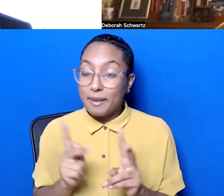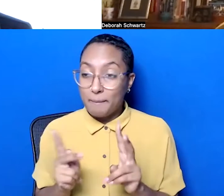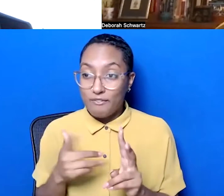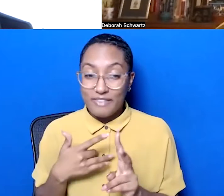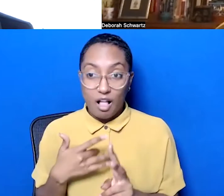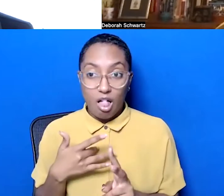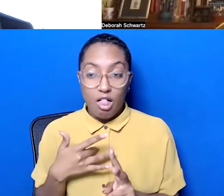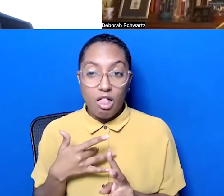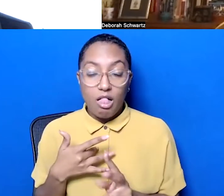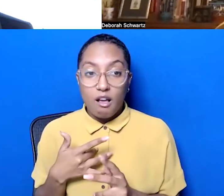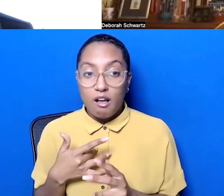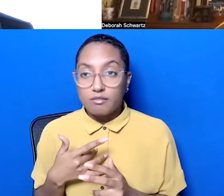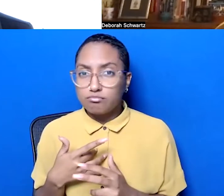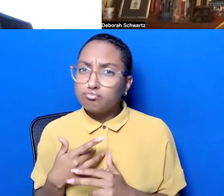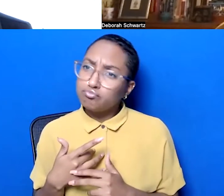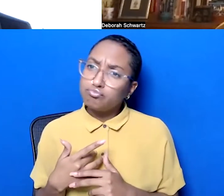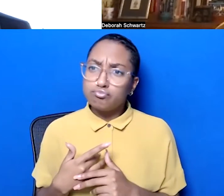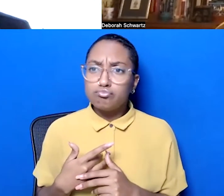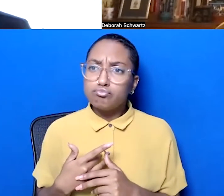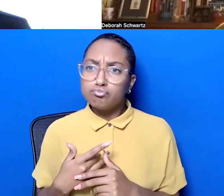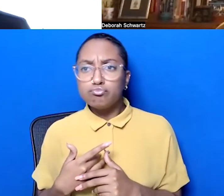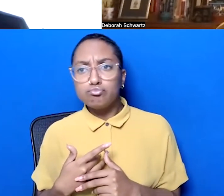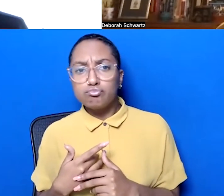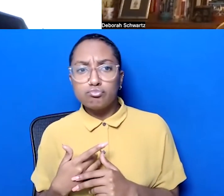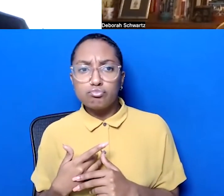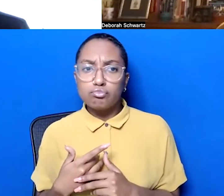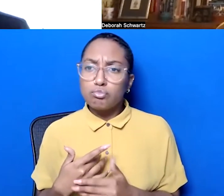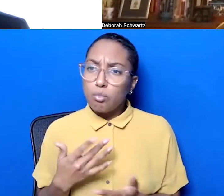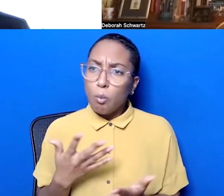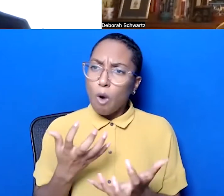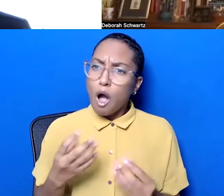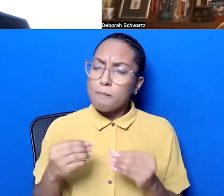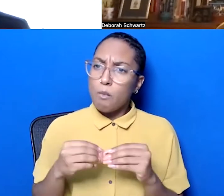we could use more information about women's history about LGBTQ